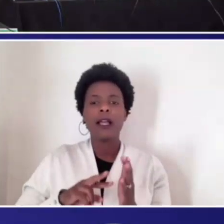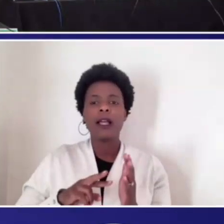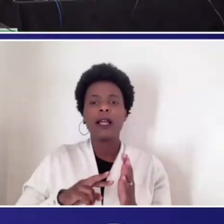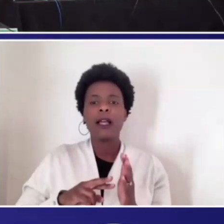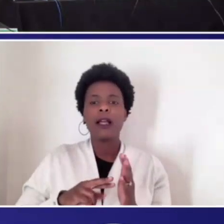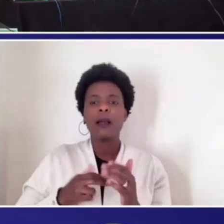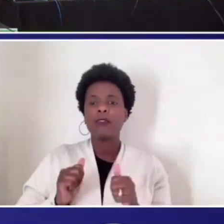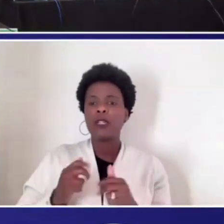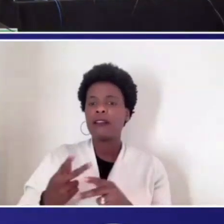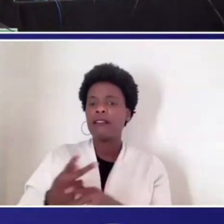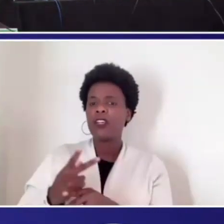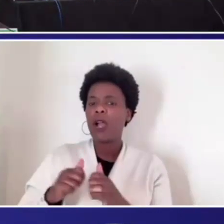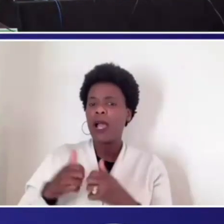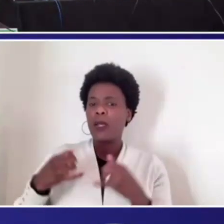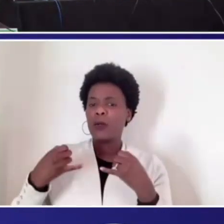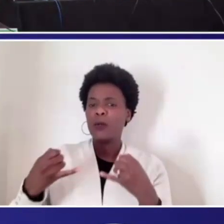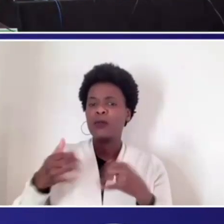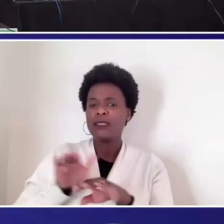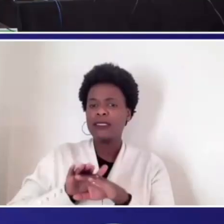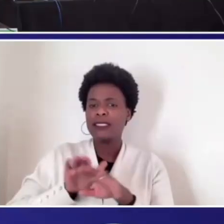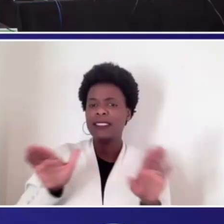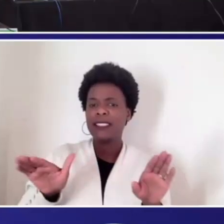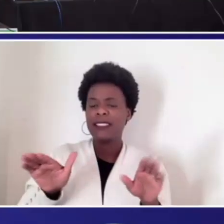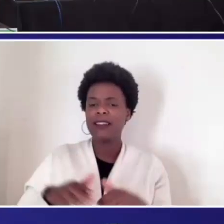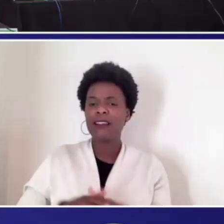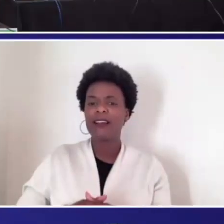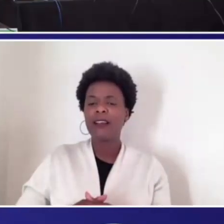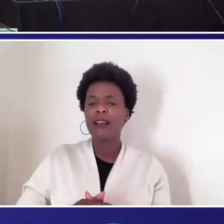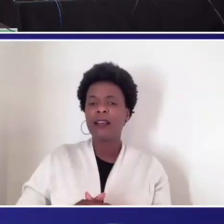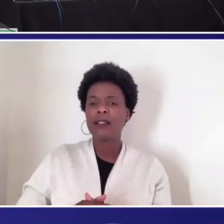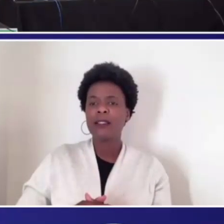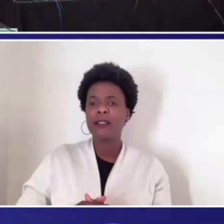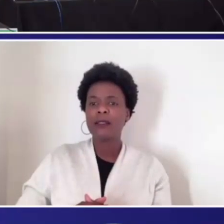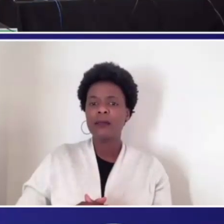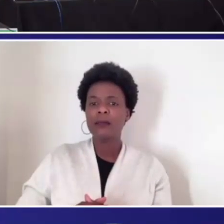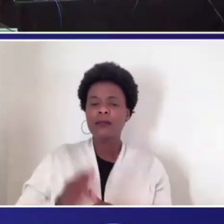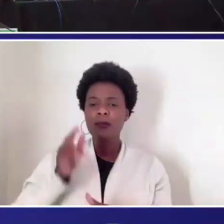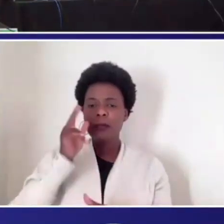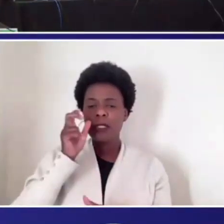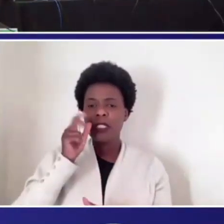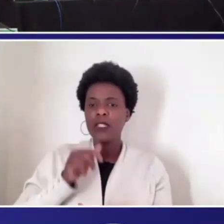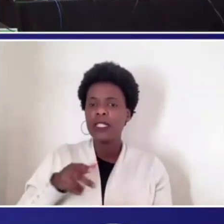how you draw the distinction there. Right? I'm hearing Andy, there's a -- the PsyD programs differ from the PhD